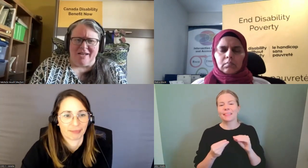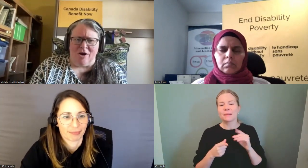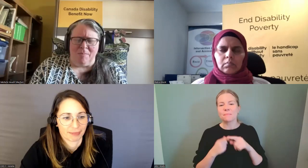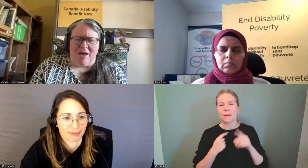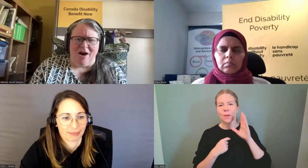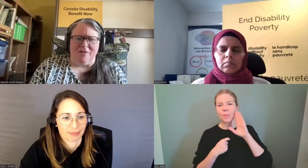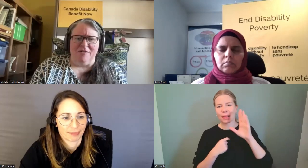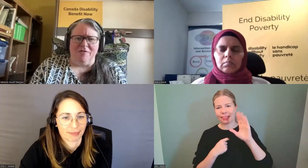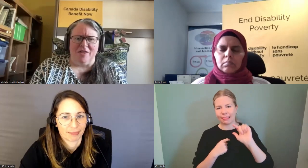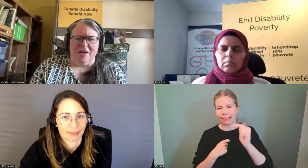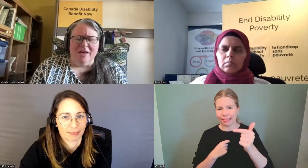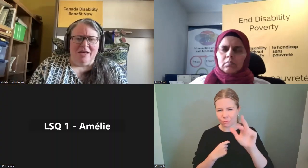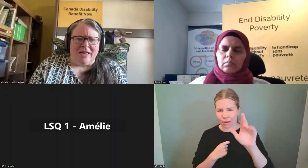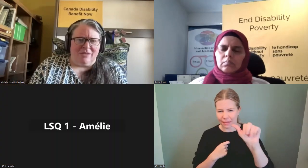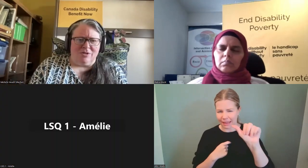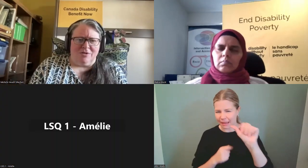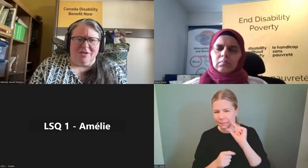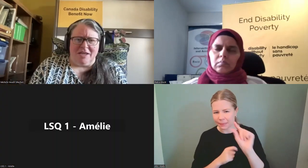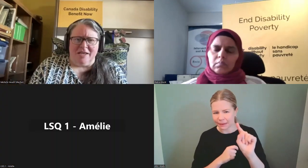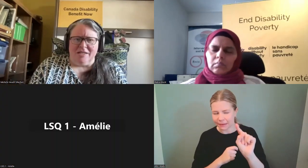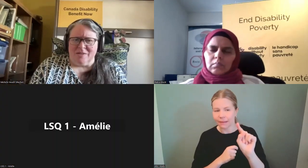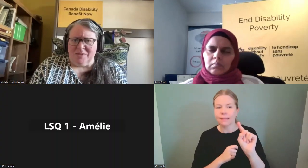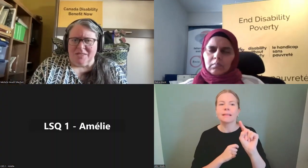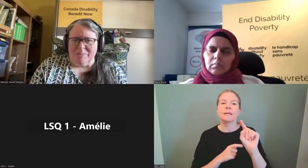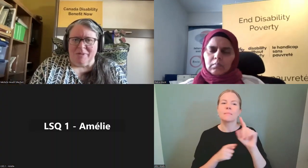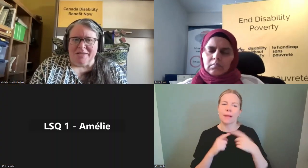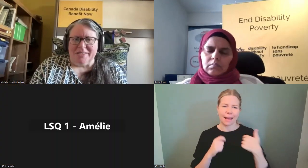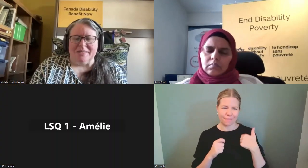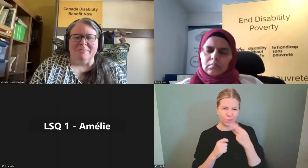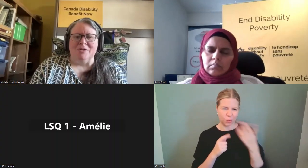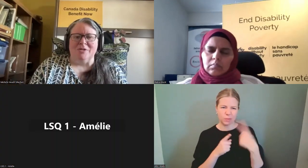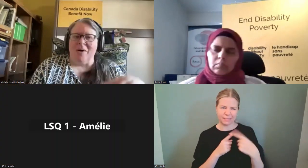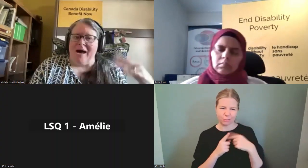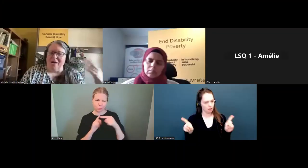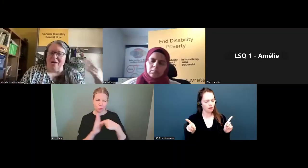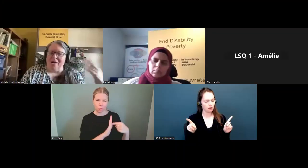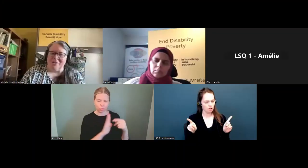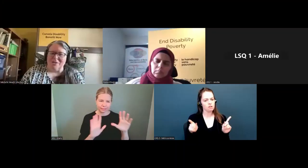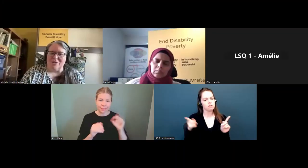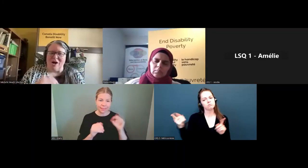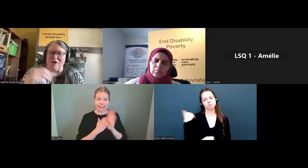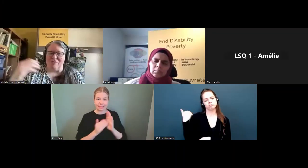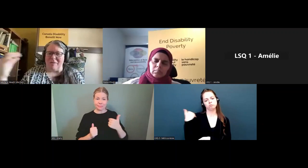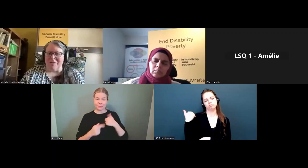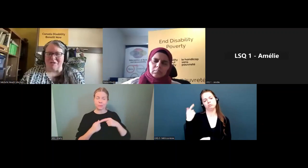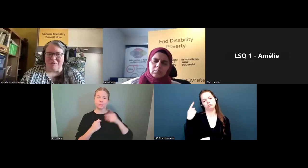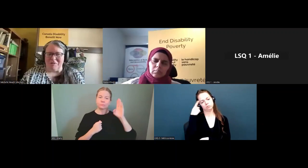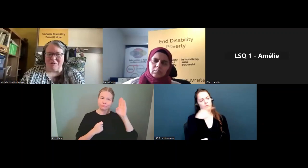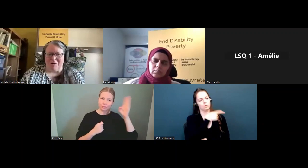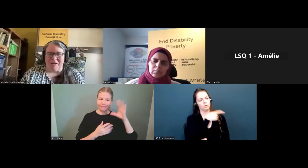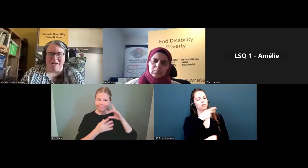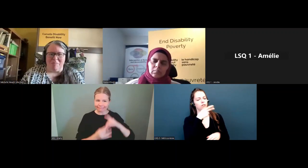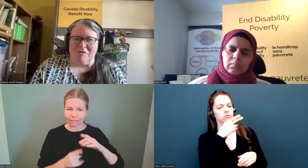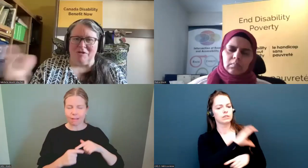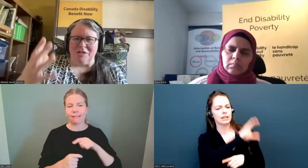ON BEHALF OF THE COUNCIL OF CANADIANS WITH DISABILITIES. SO I WENT AT THE START. RABIA IS GOING TO GO IN APRIL.